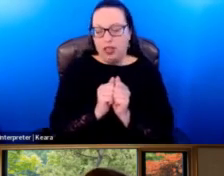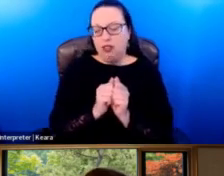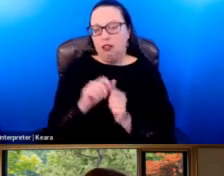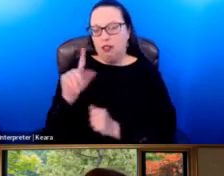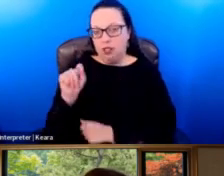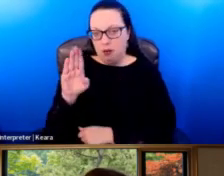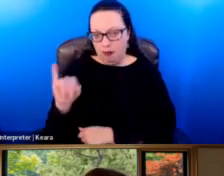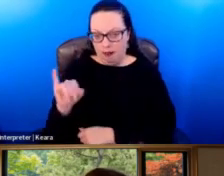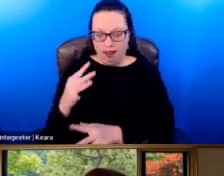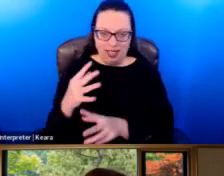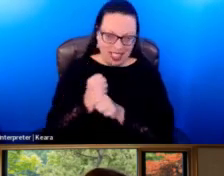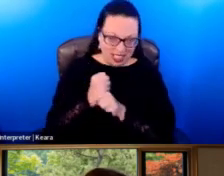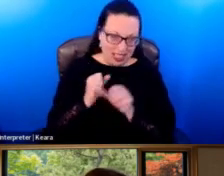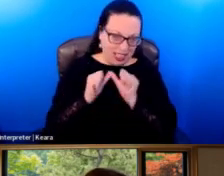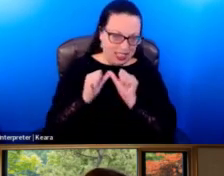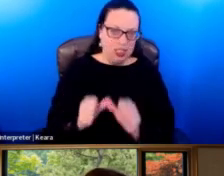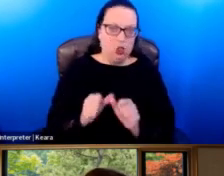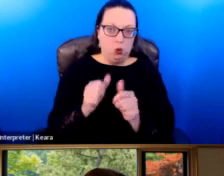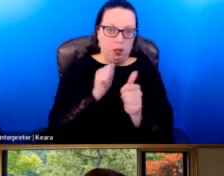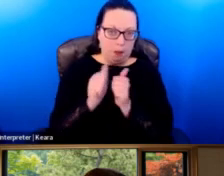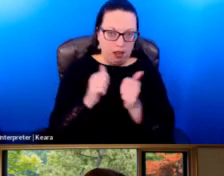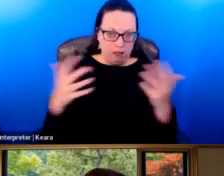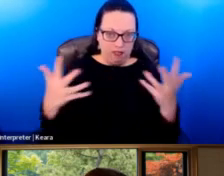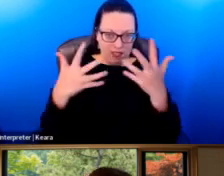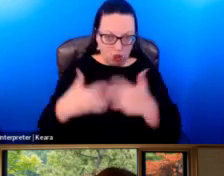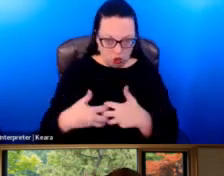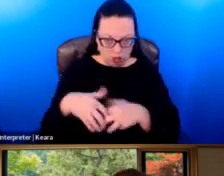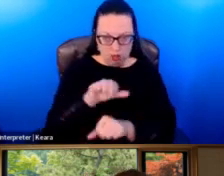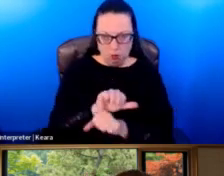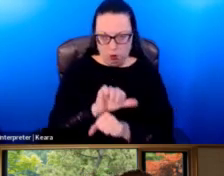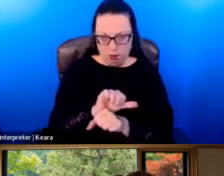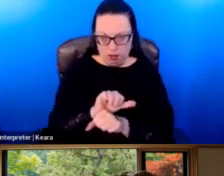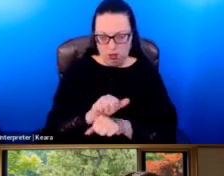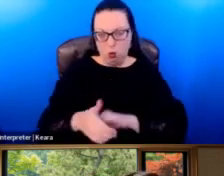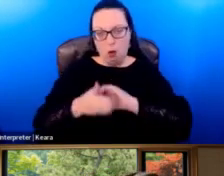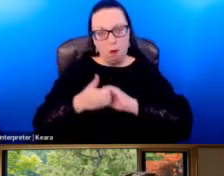integrated employment. So our partners at NASHIA are going to be the lead moderators, lead